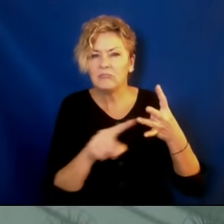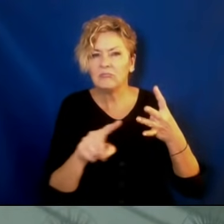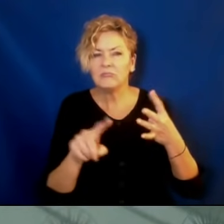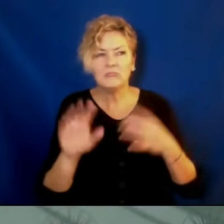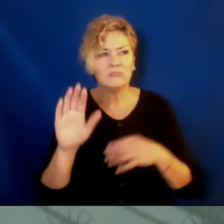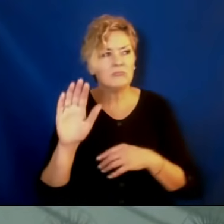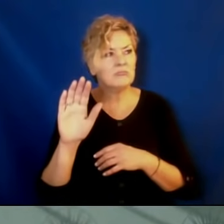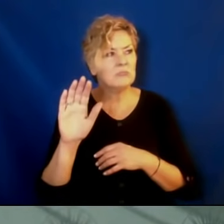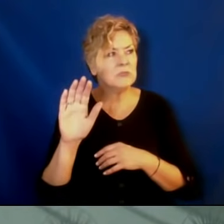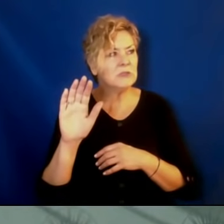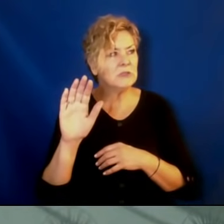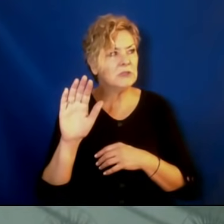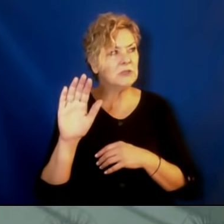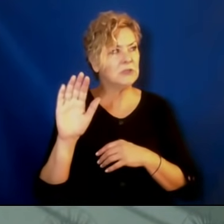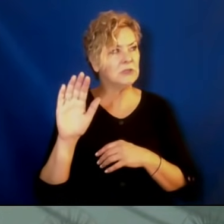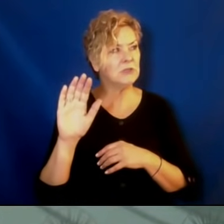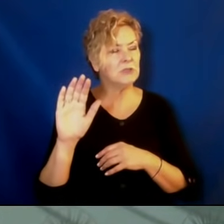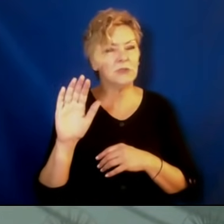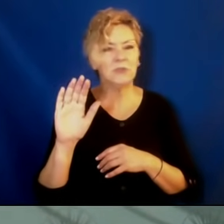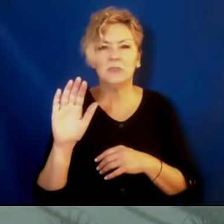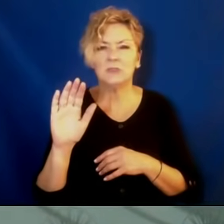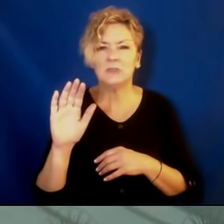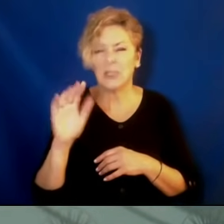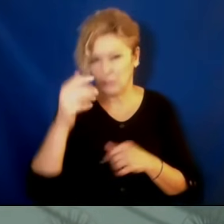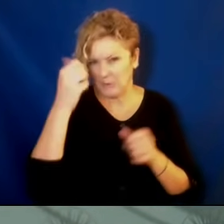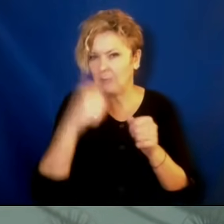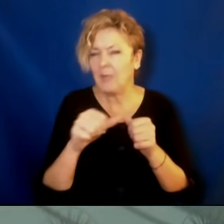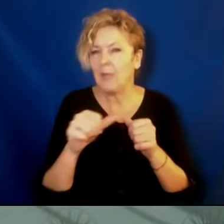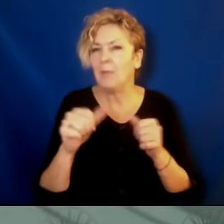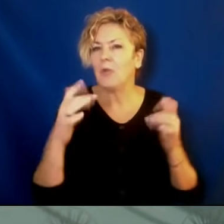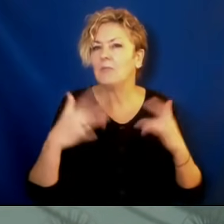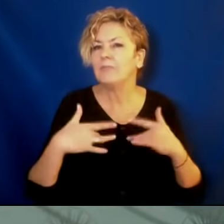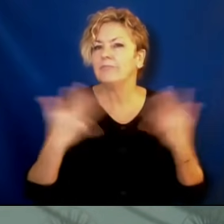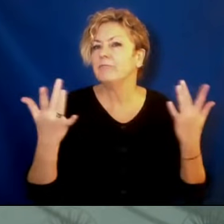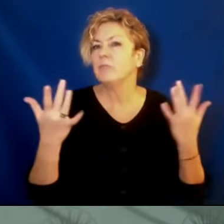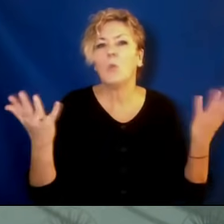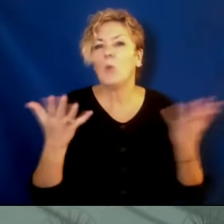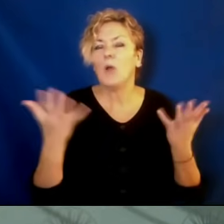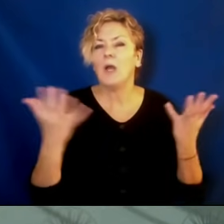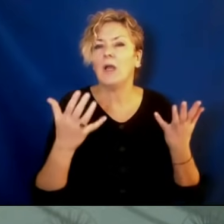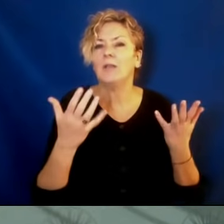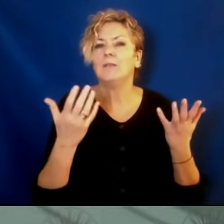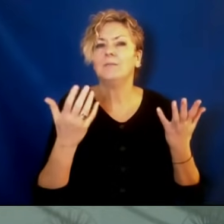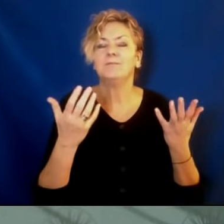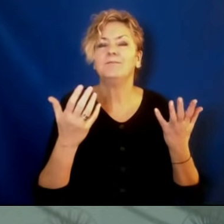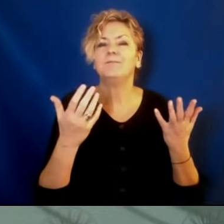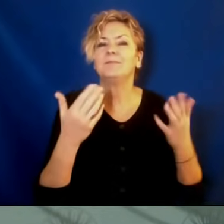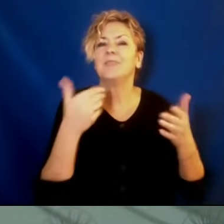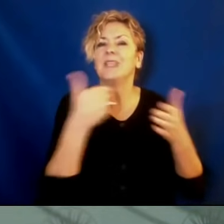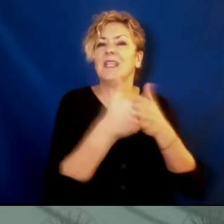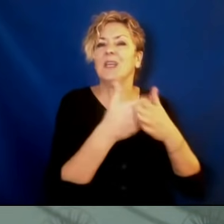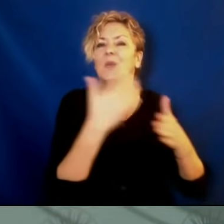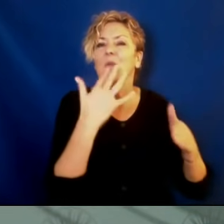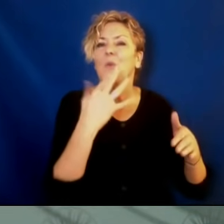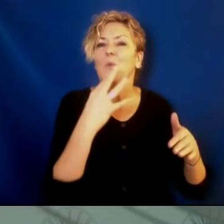these questions , I think people are anxious, anxious to follow that. There have been from time to time